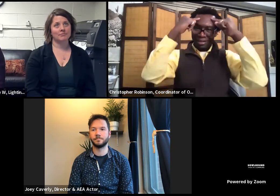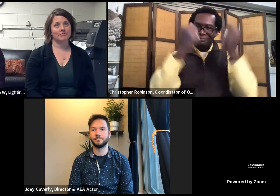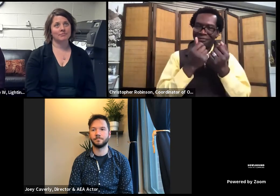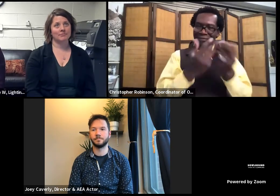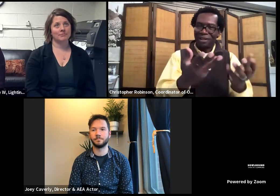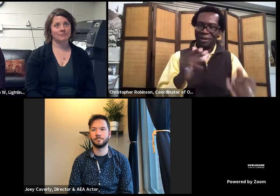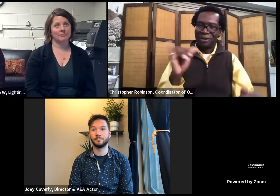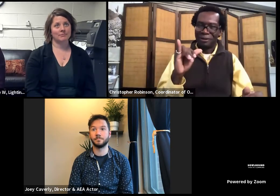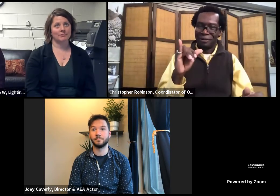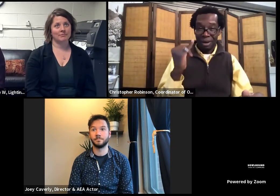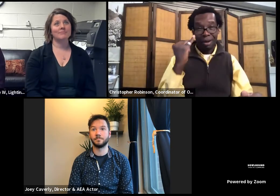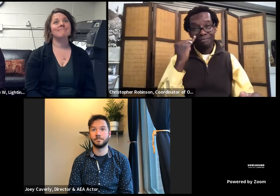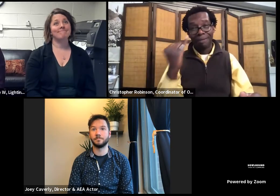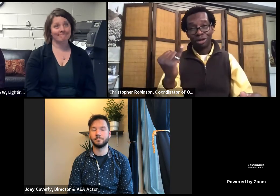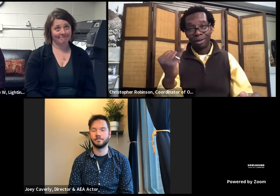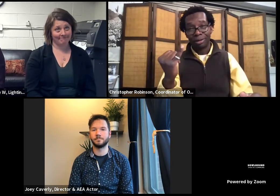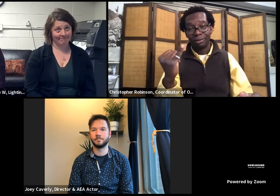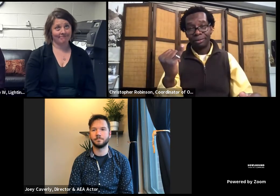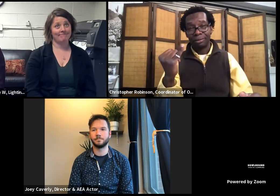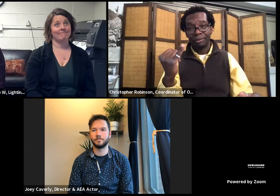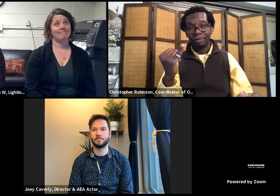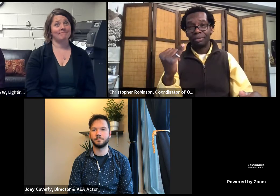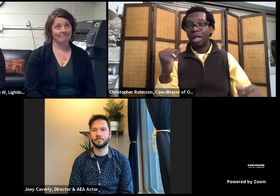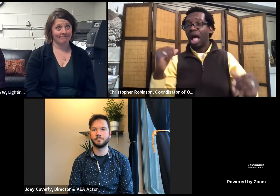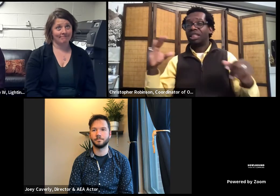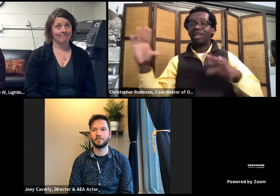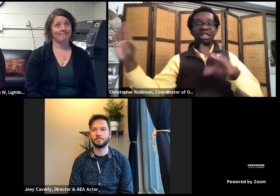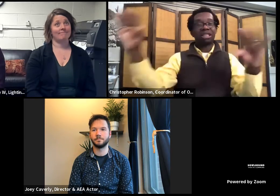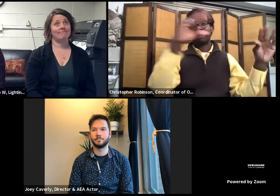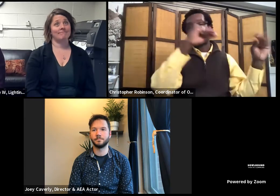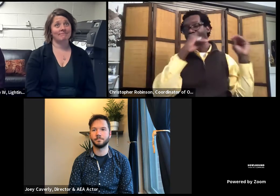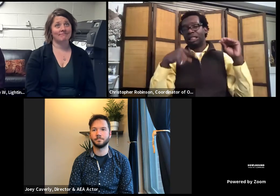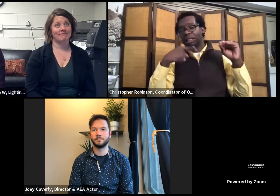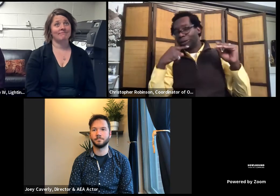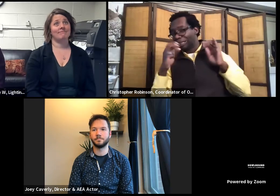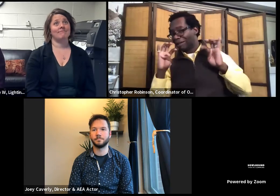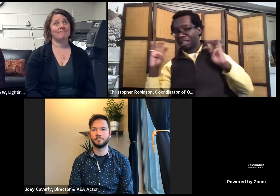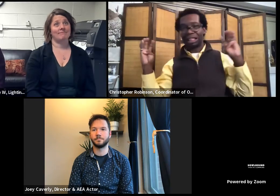and give people kind of deaf, deaf people a mental rest too, 'cause hearing people can check out.